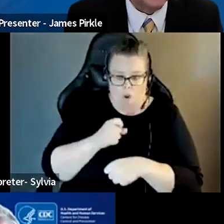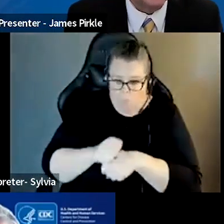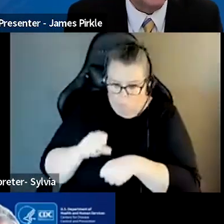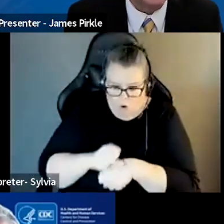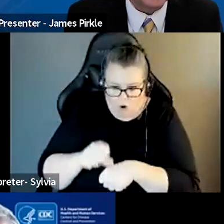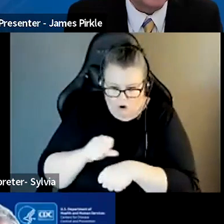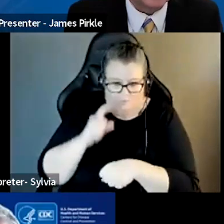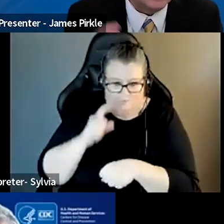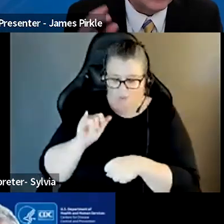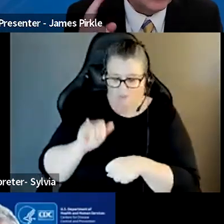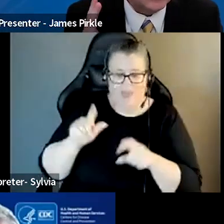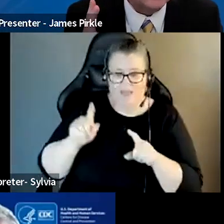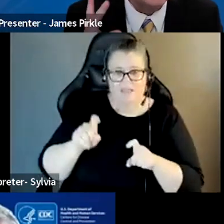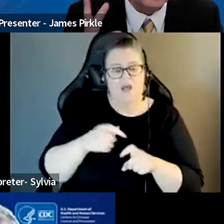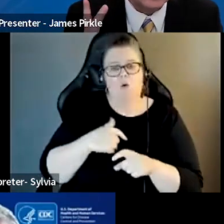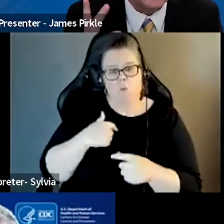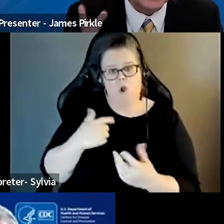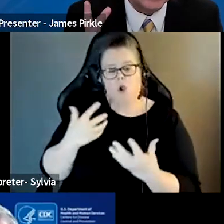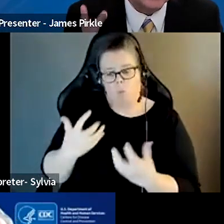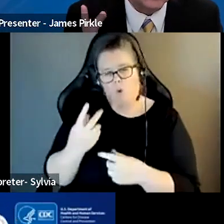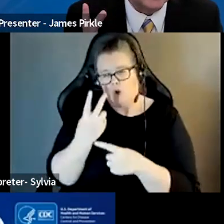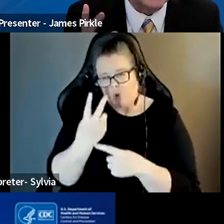But we want to have at least two other laboratories